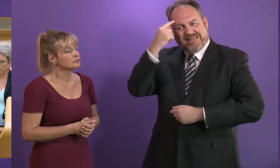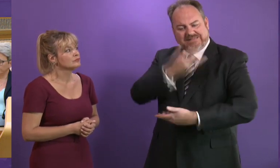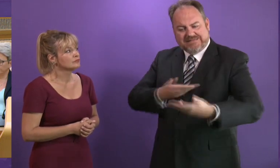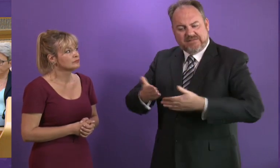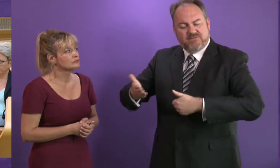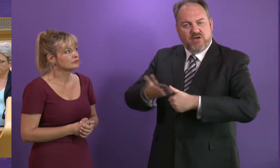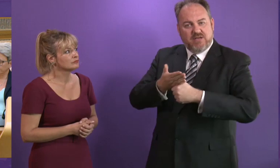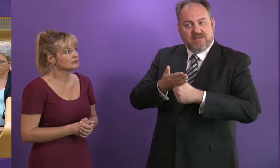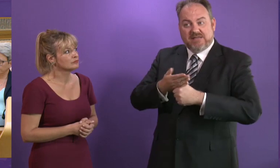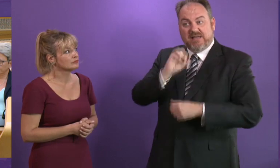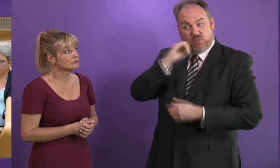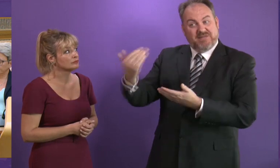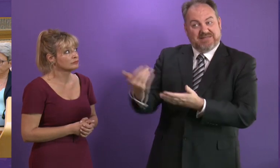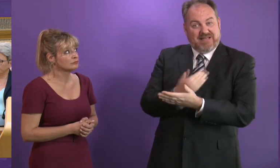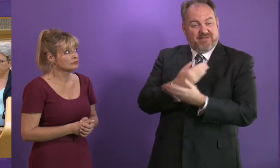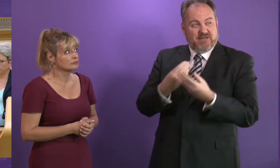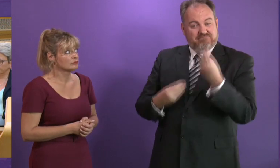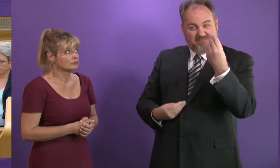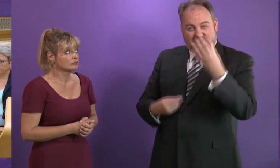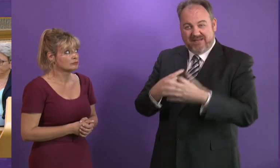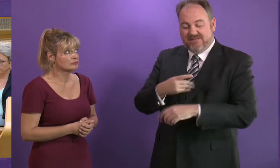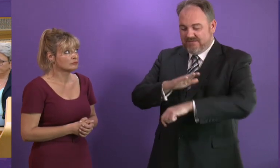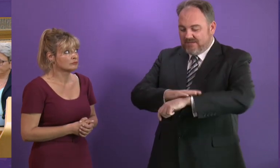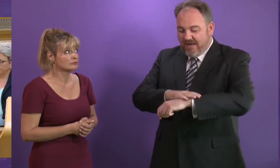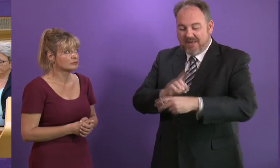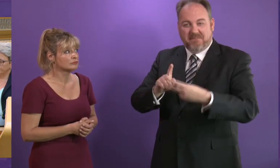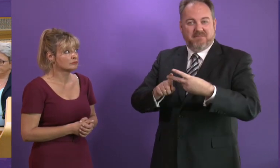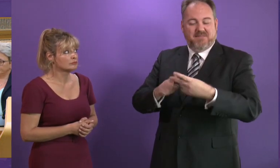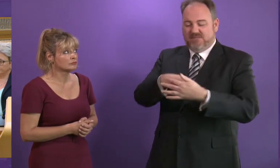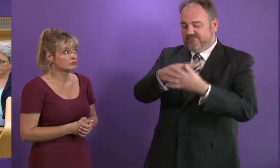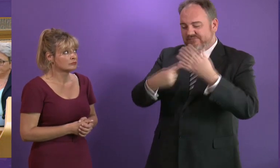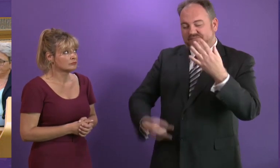taxpayer all the needless waste and cost that have followed. Instead, ministers hurled abuse